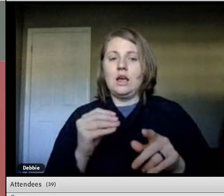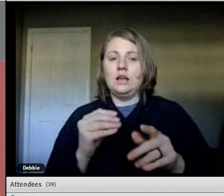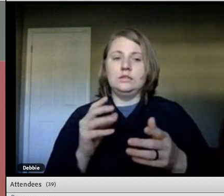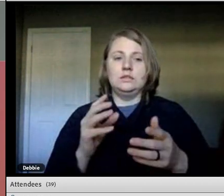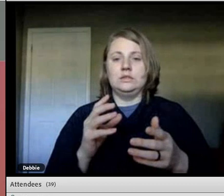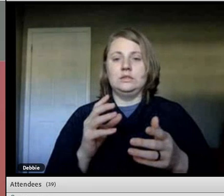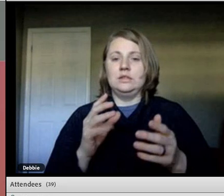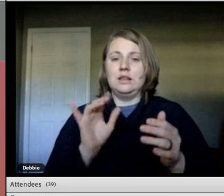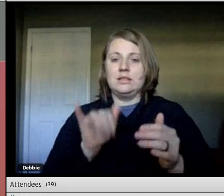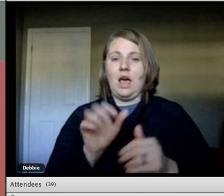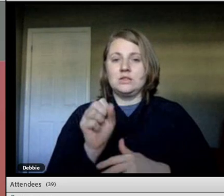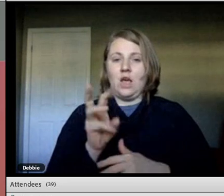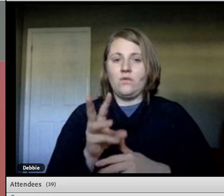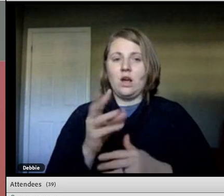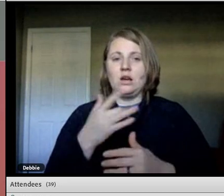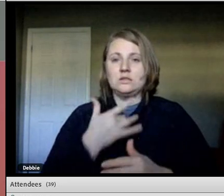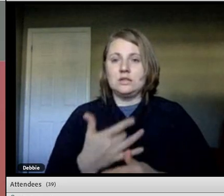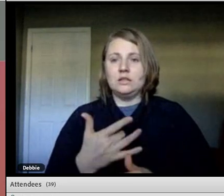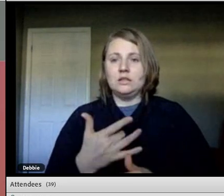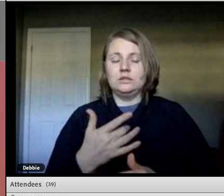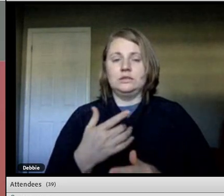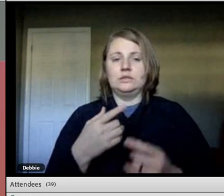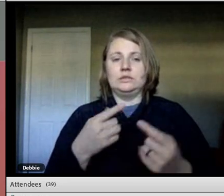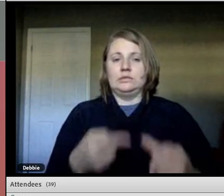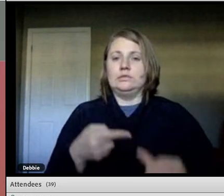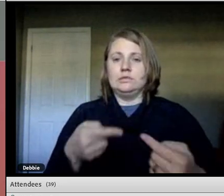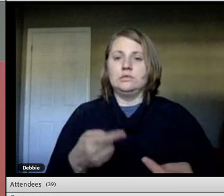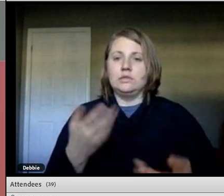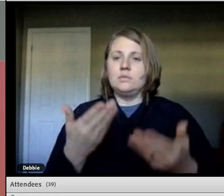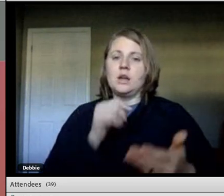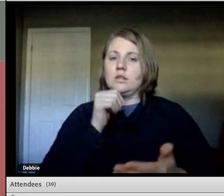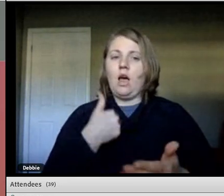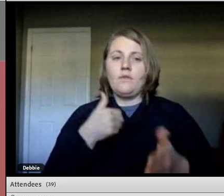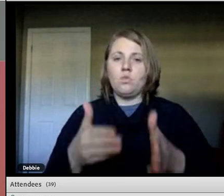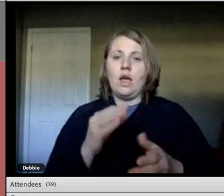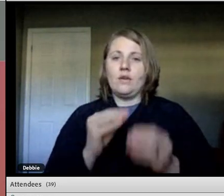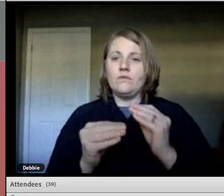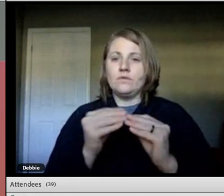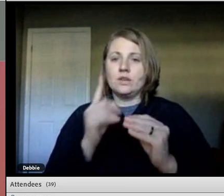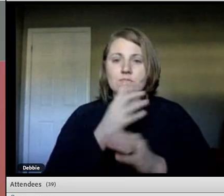You might not have an avenue to get it fixed for free. A lot of the open-source software,